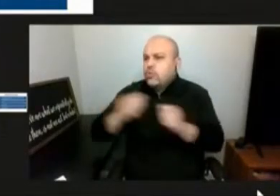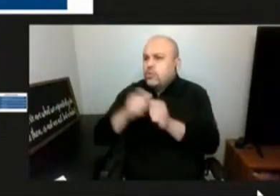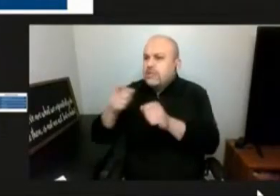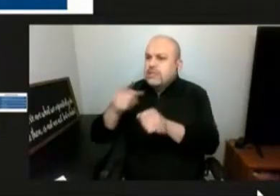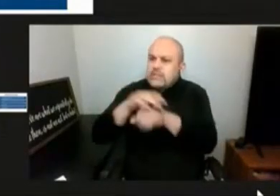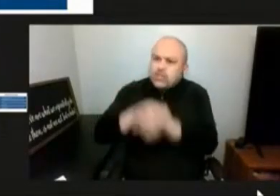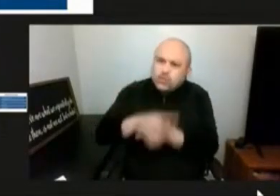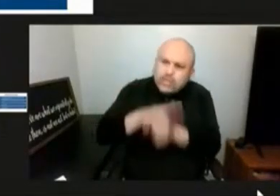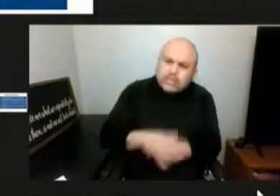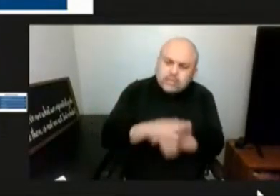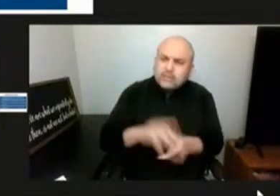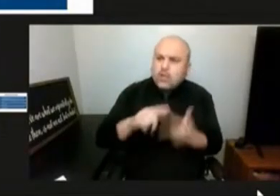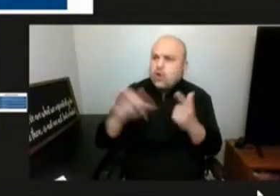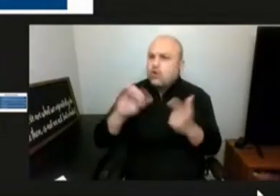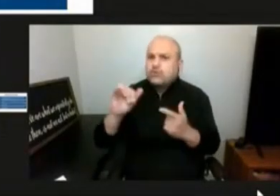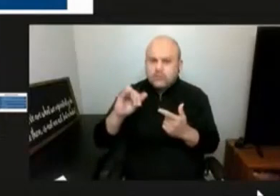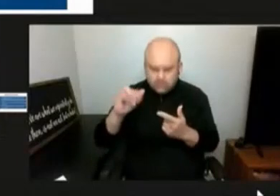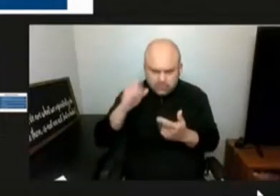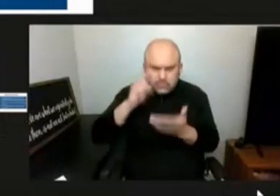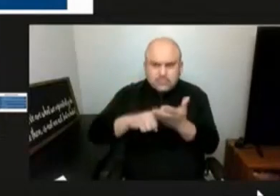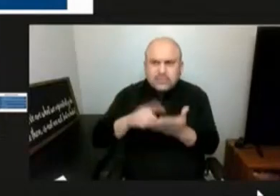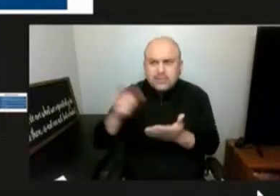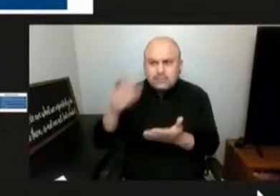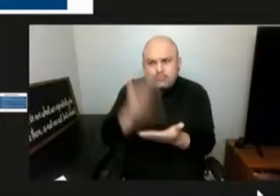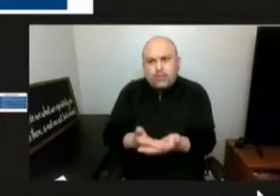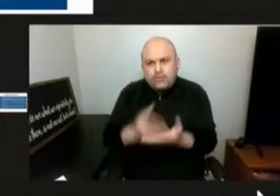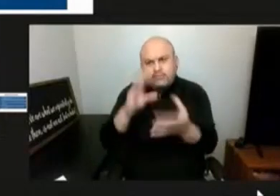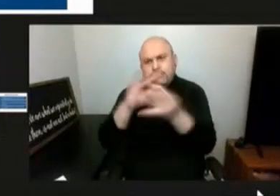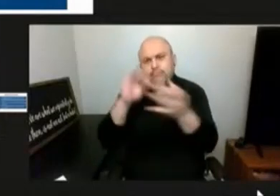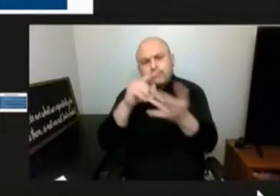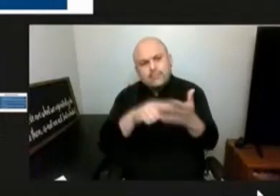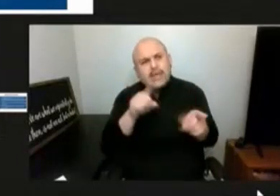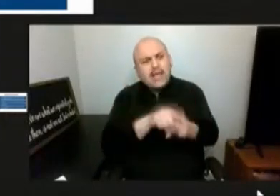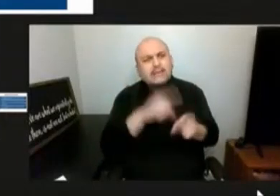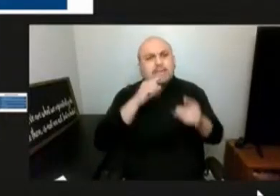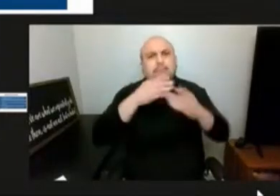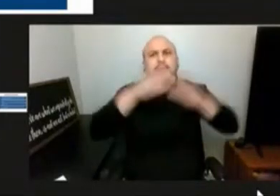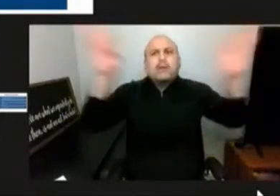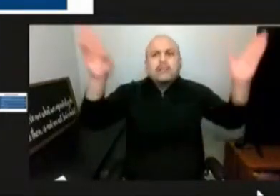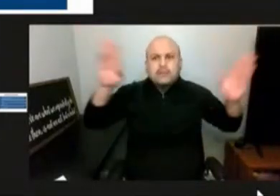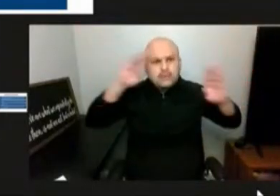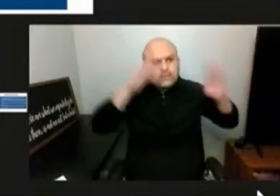also been in testified as public attention turn to the historical and ongoing racial